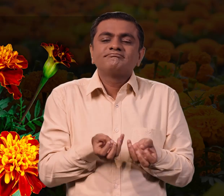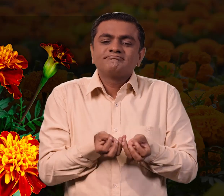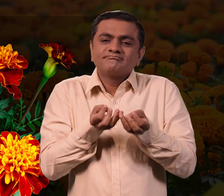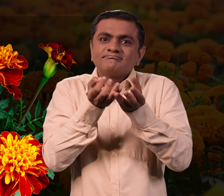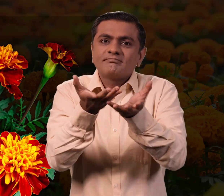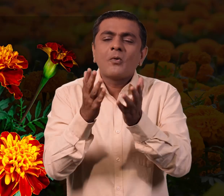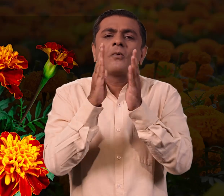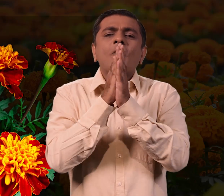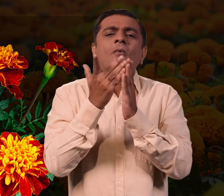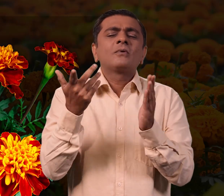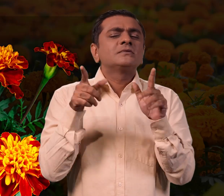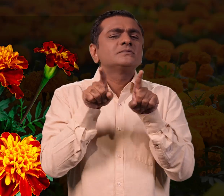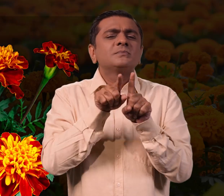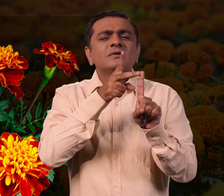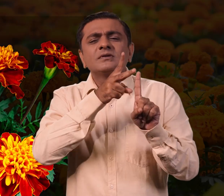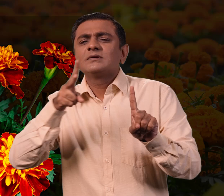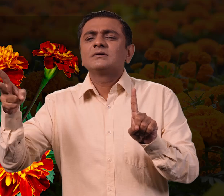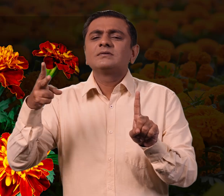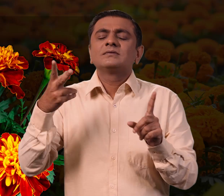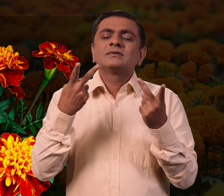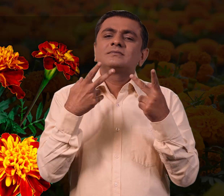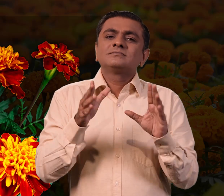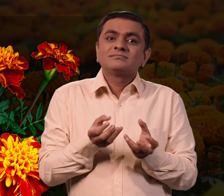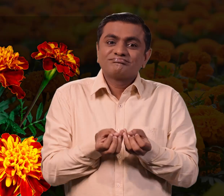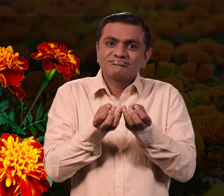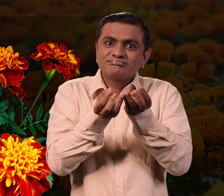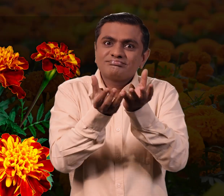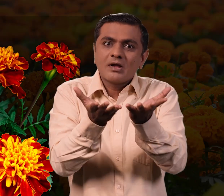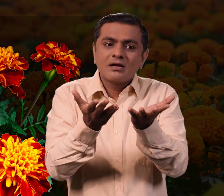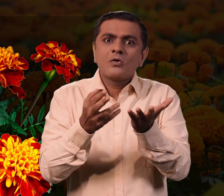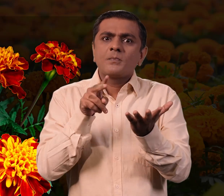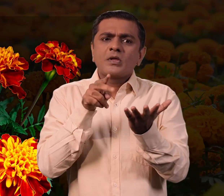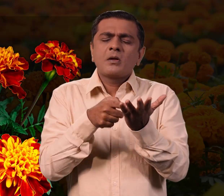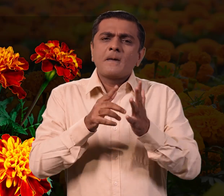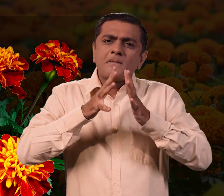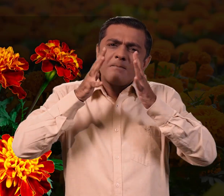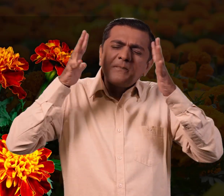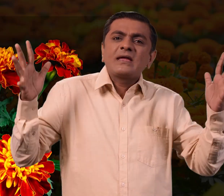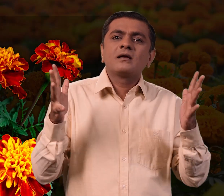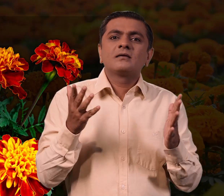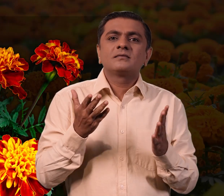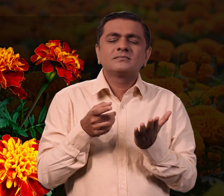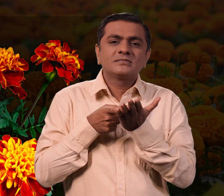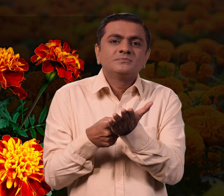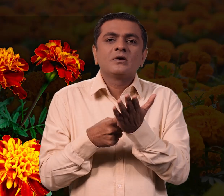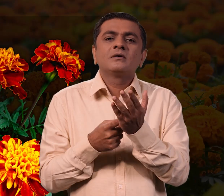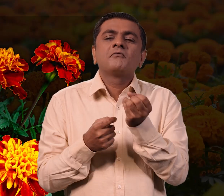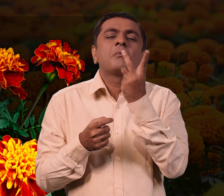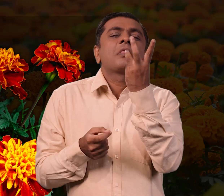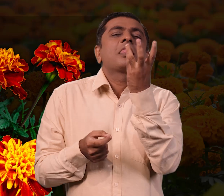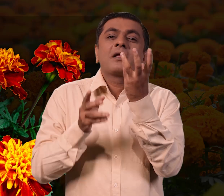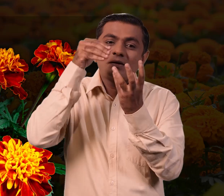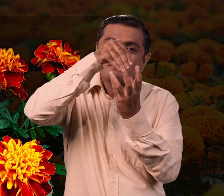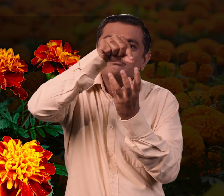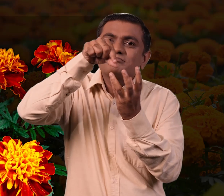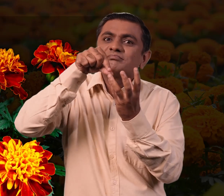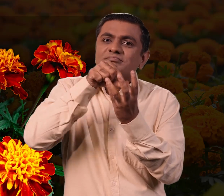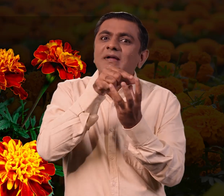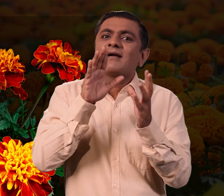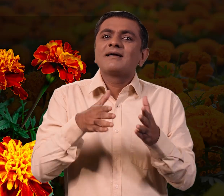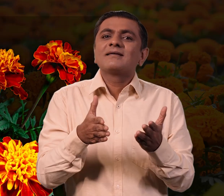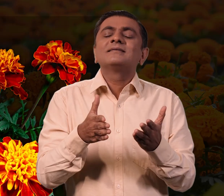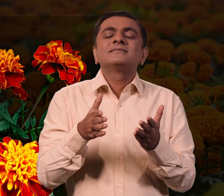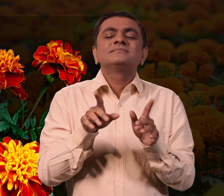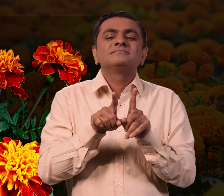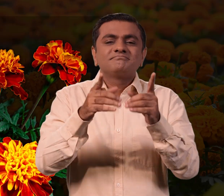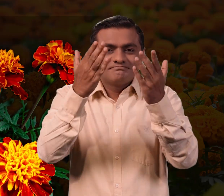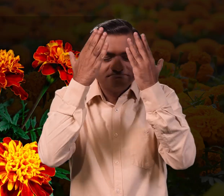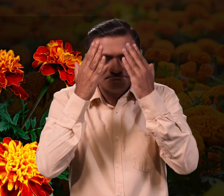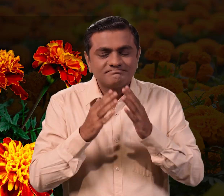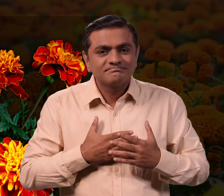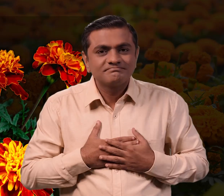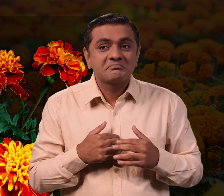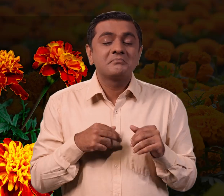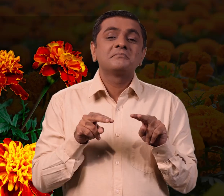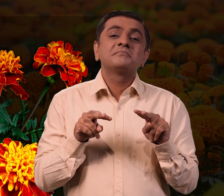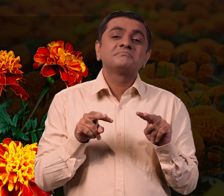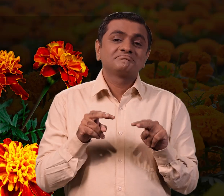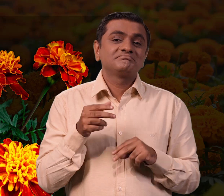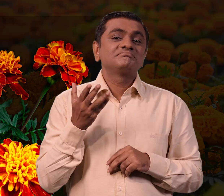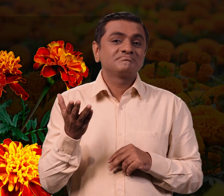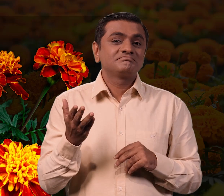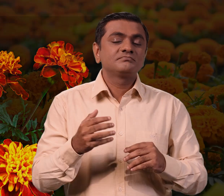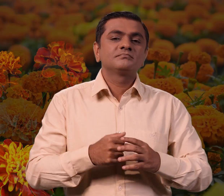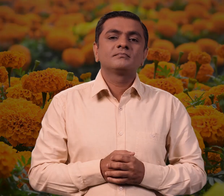Offering one genda to God means offering many flowers and receiving His blessings.